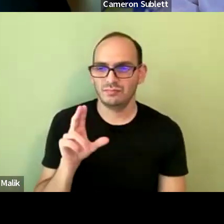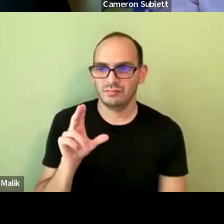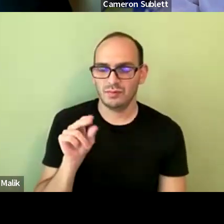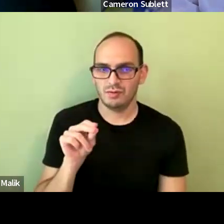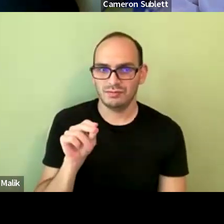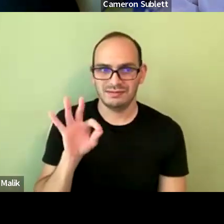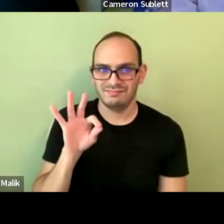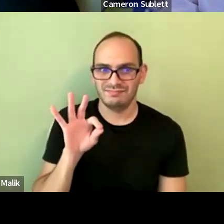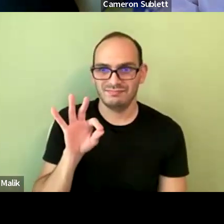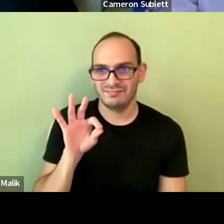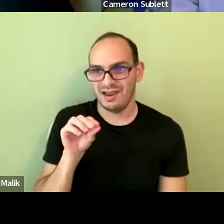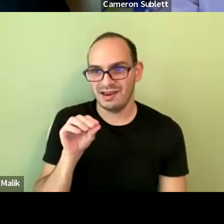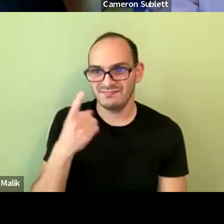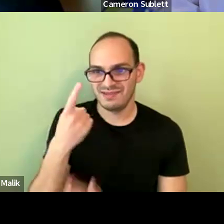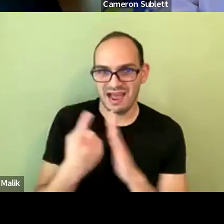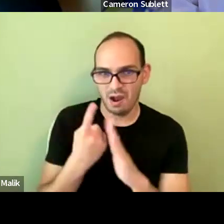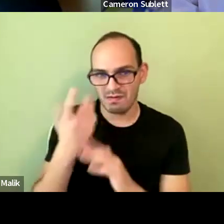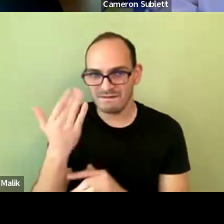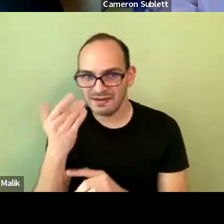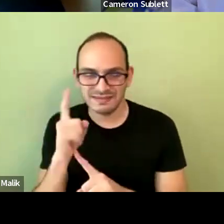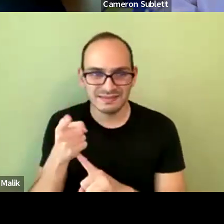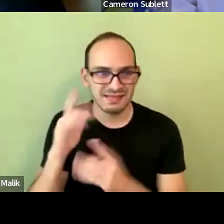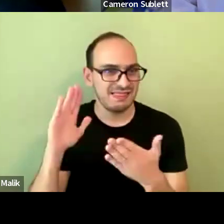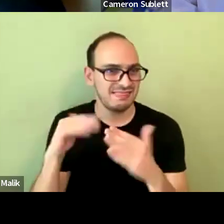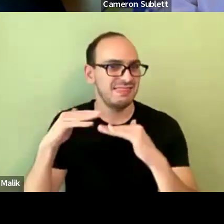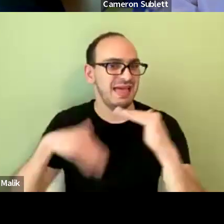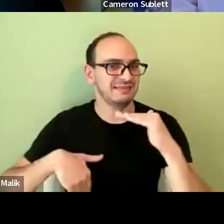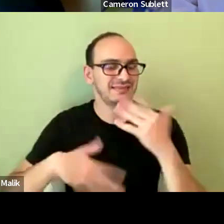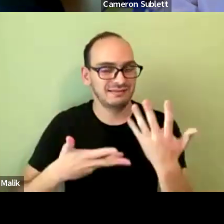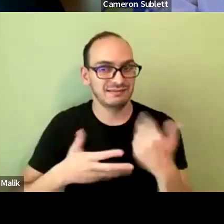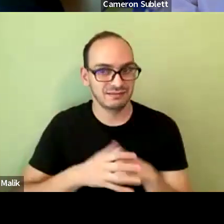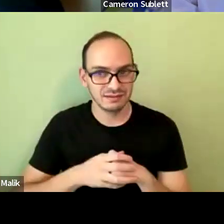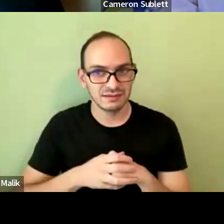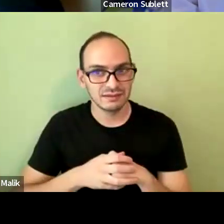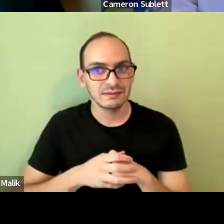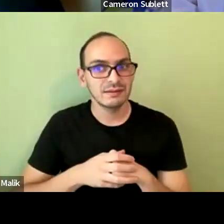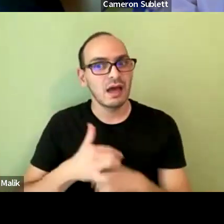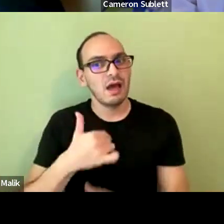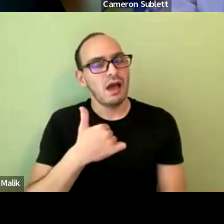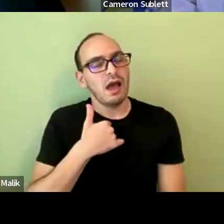90 minutes an hour 15 maybe less? But that is something I could understand.